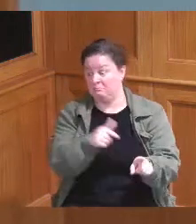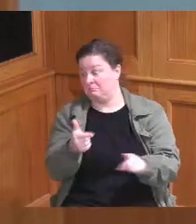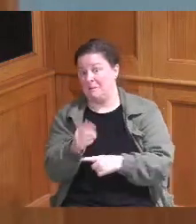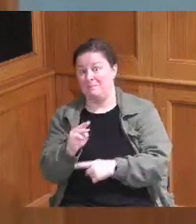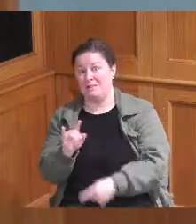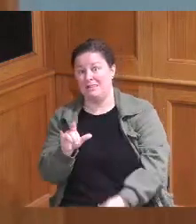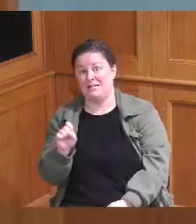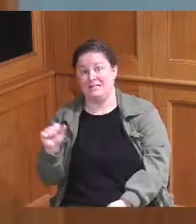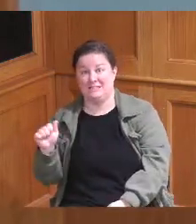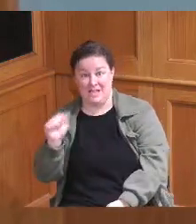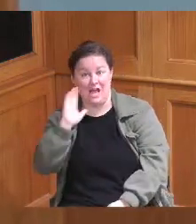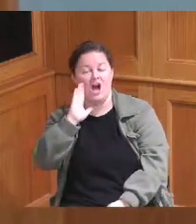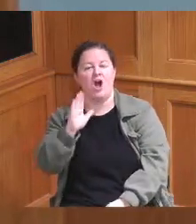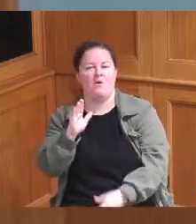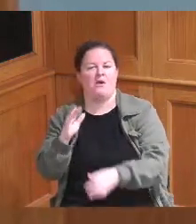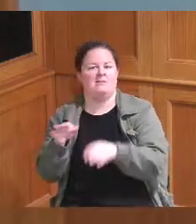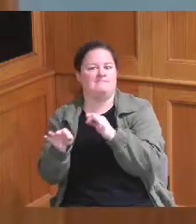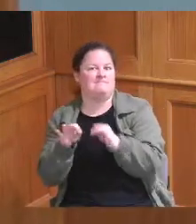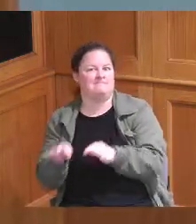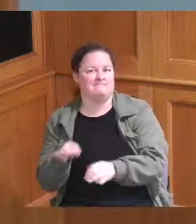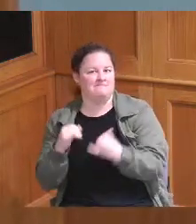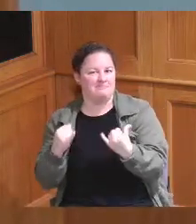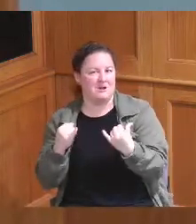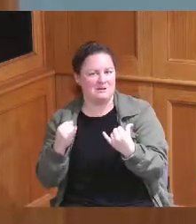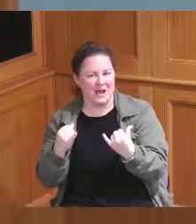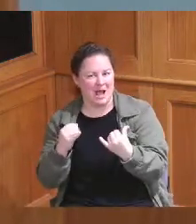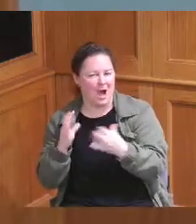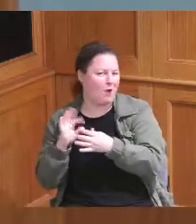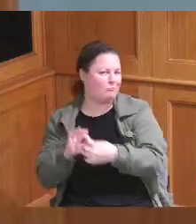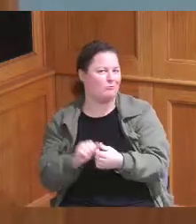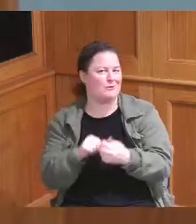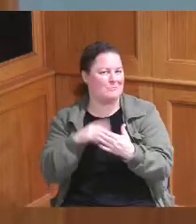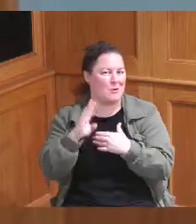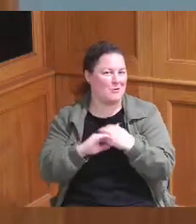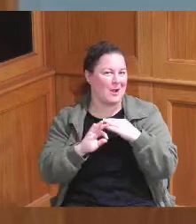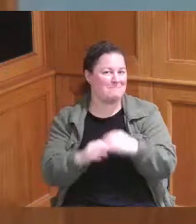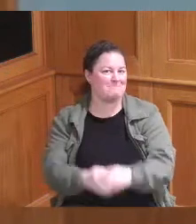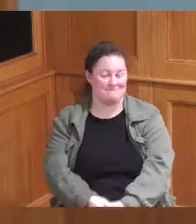talk through where we where we are with respect to the program so thank you very much welcome